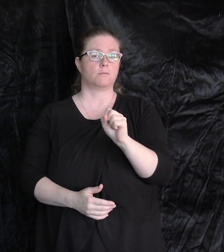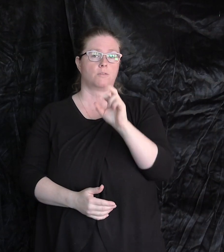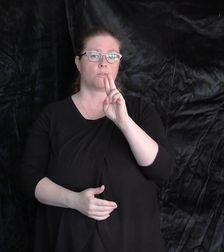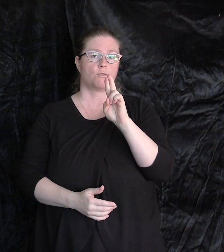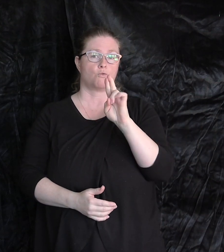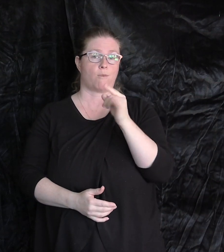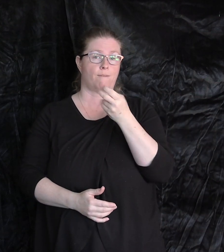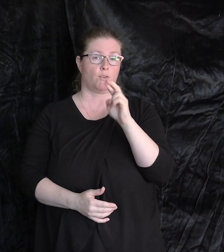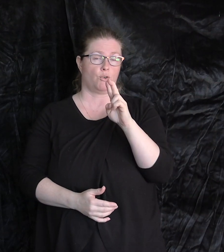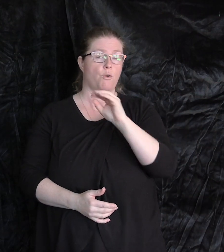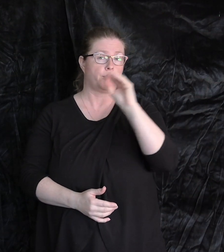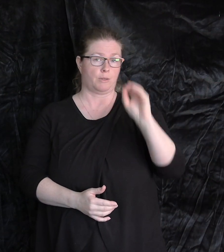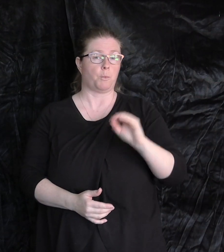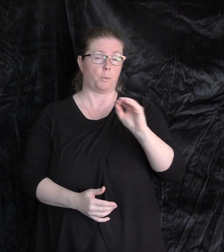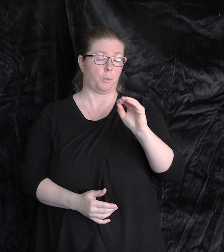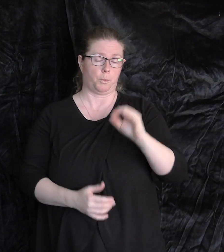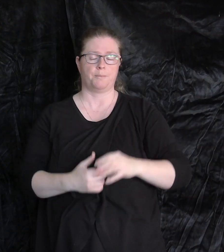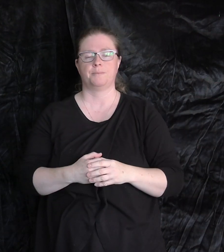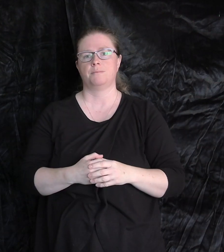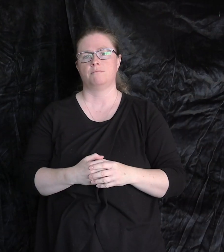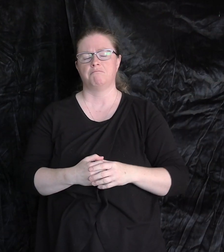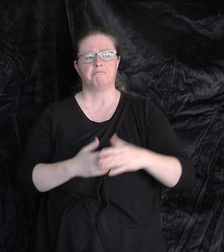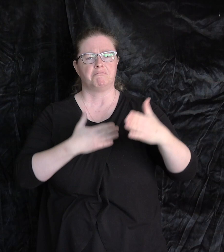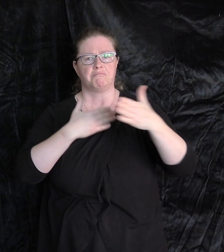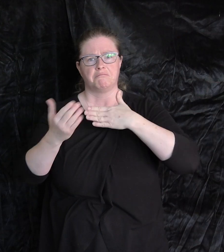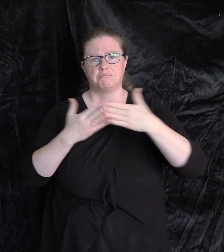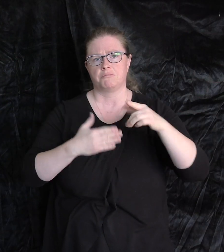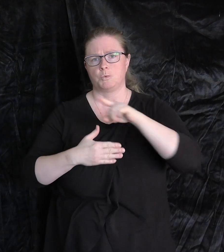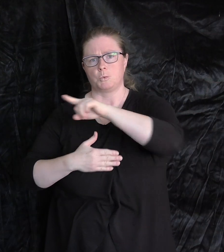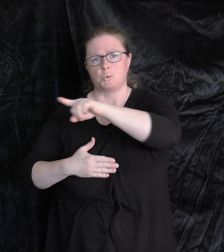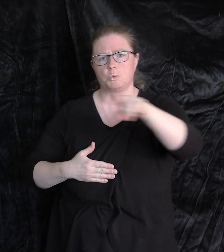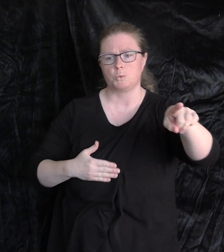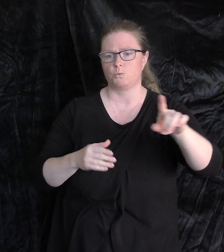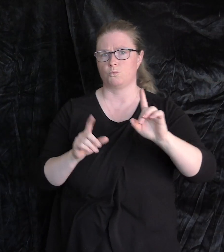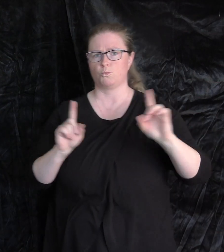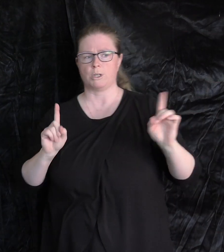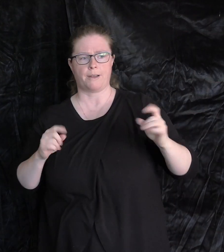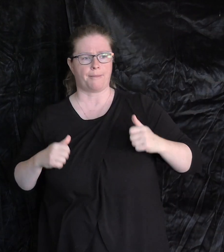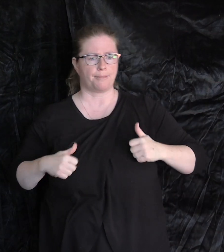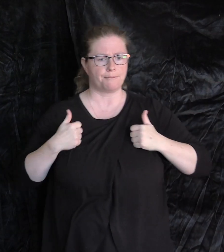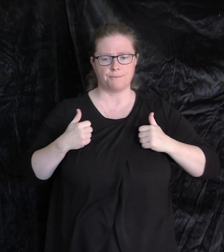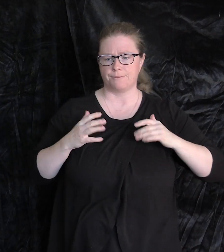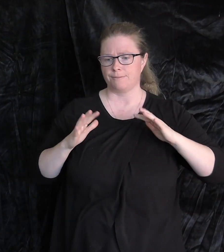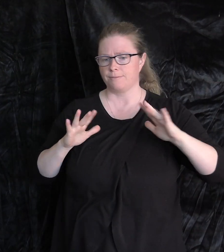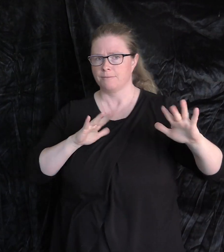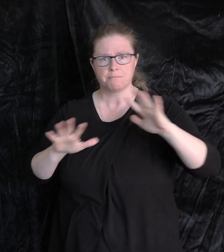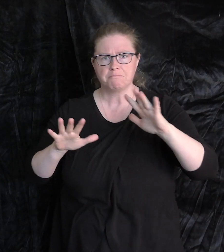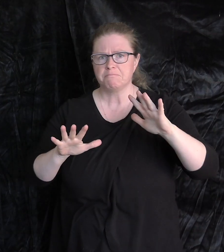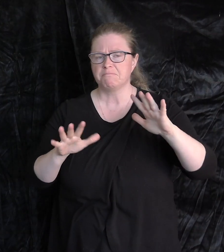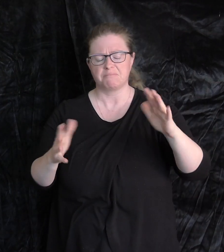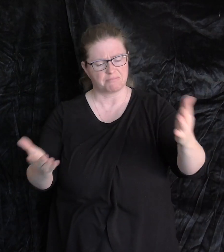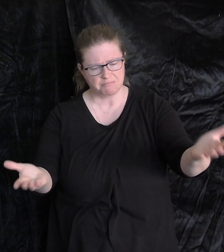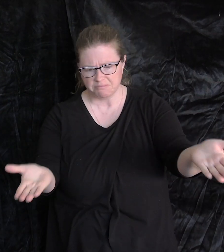Anyone of any experience and from any location is invited to participate. You are encouraged to